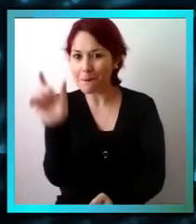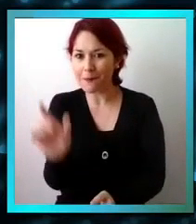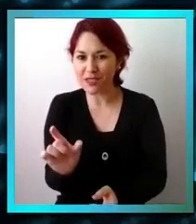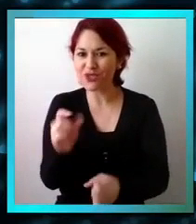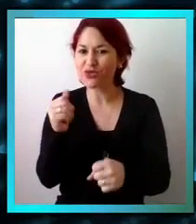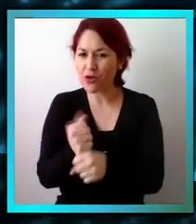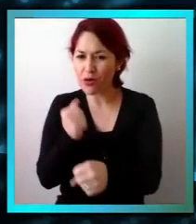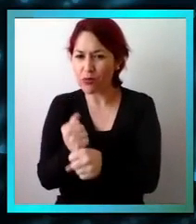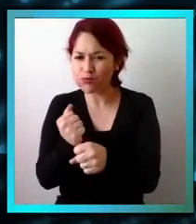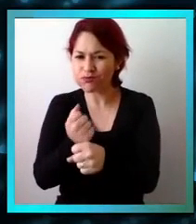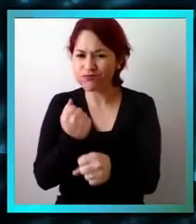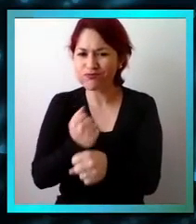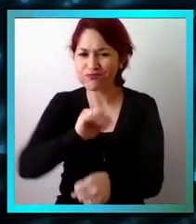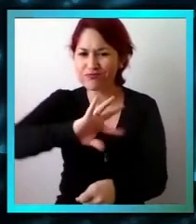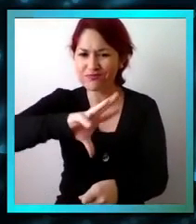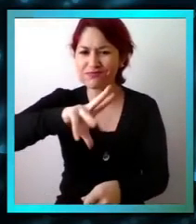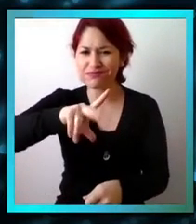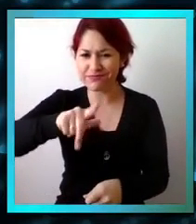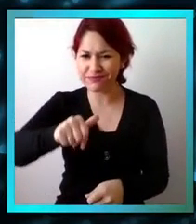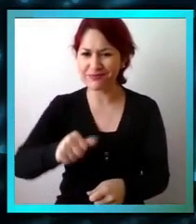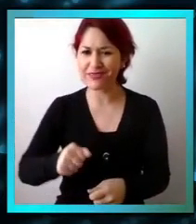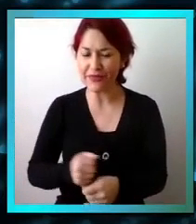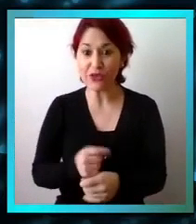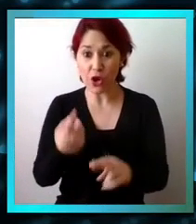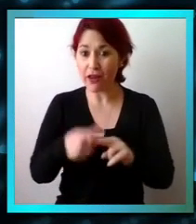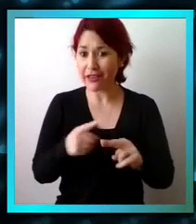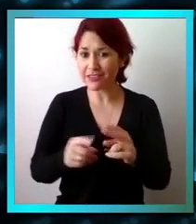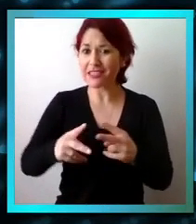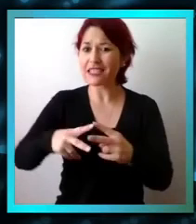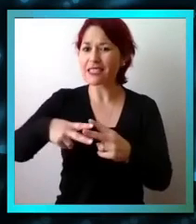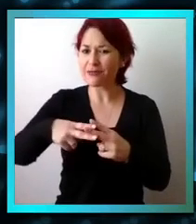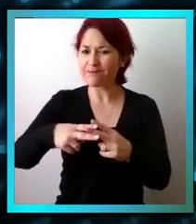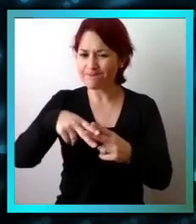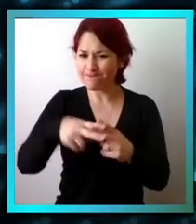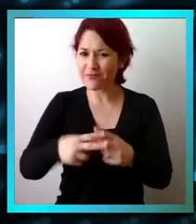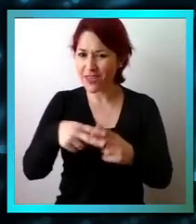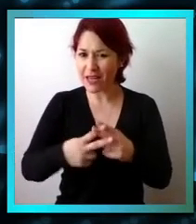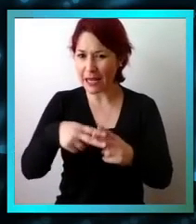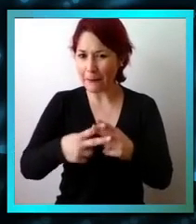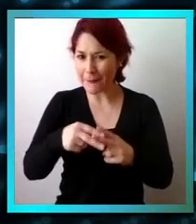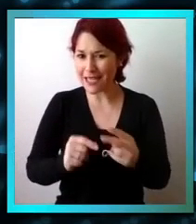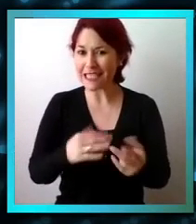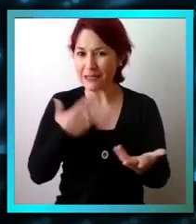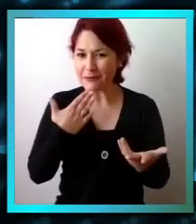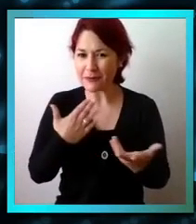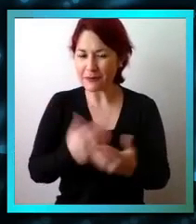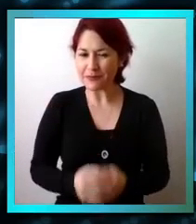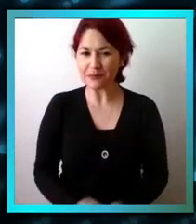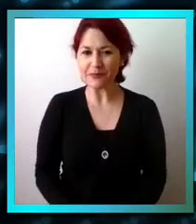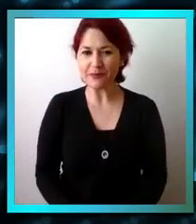espionage two state-sponsored attacks and highly professional criminal uh applications